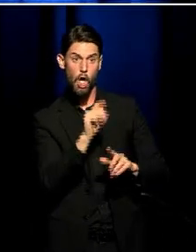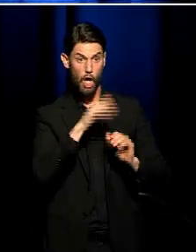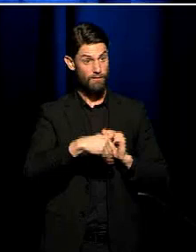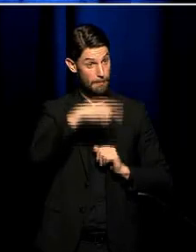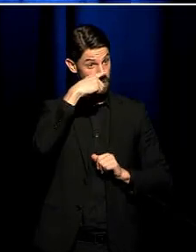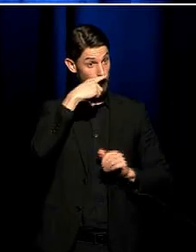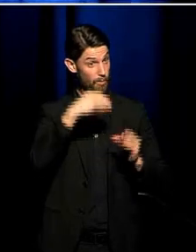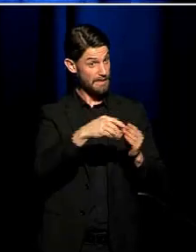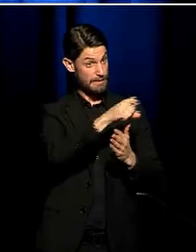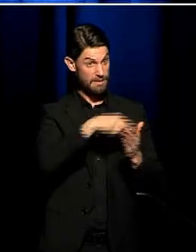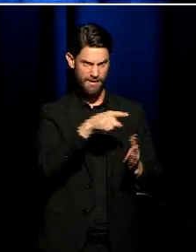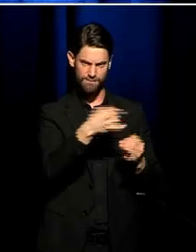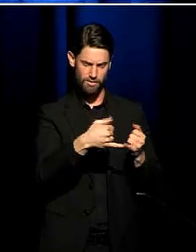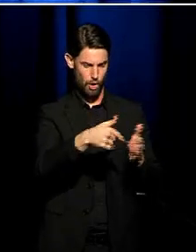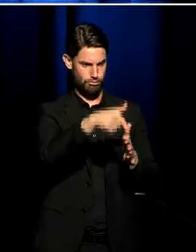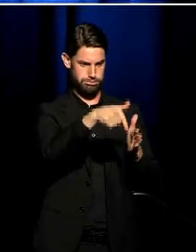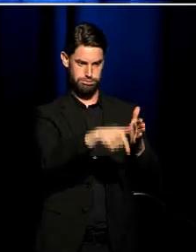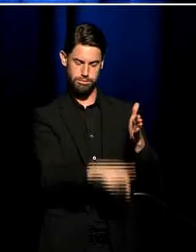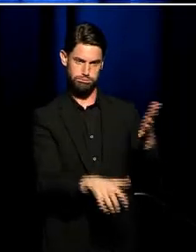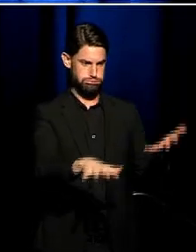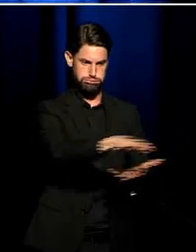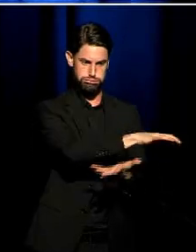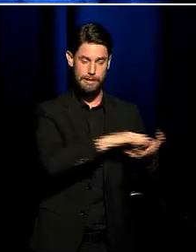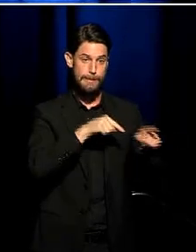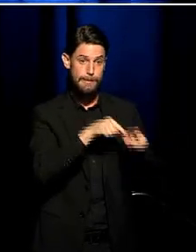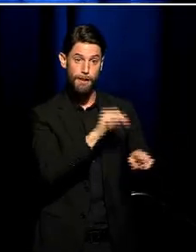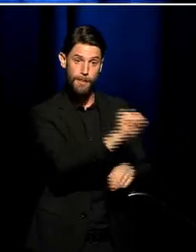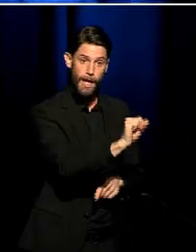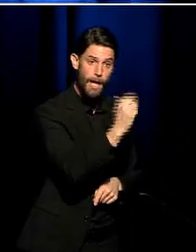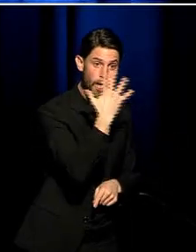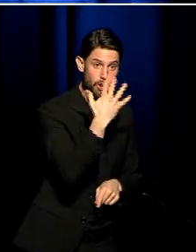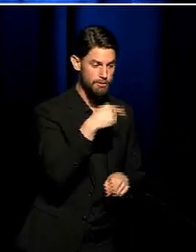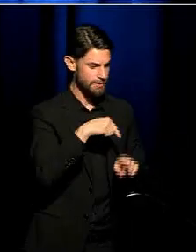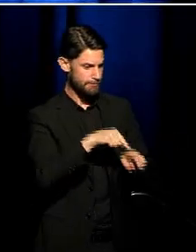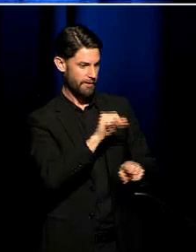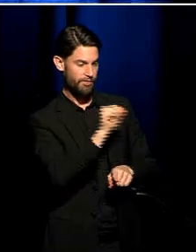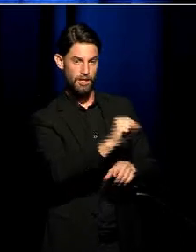and influenced by experiences associated with their age, sex, gender, gender